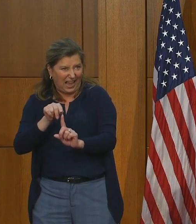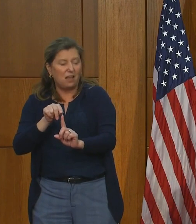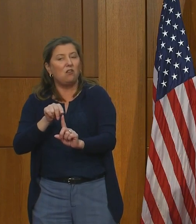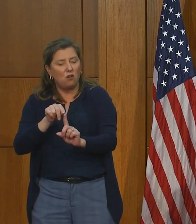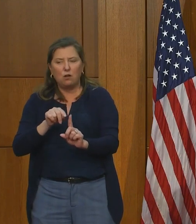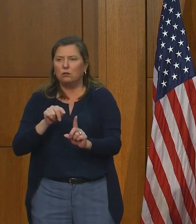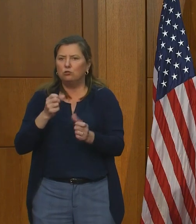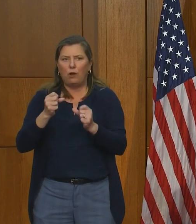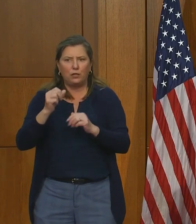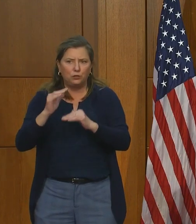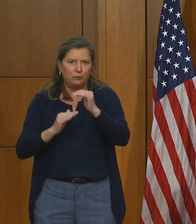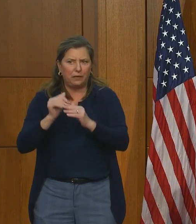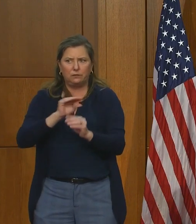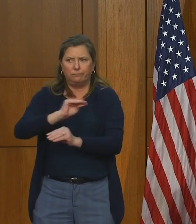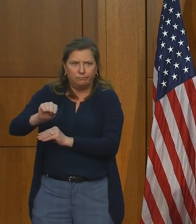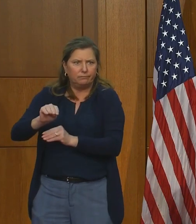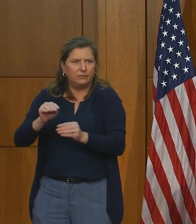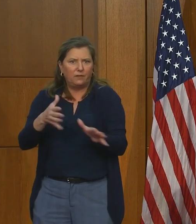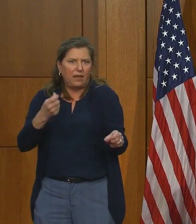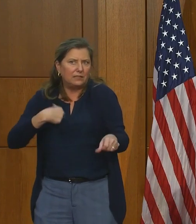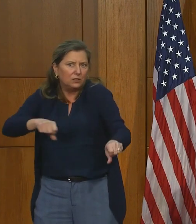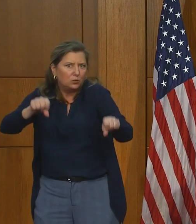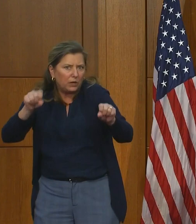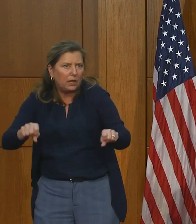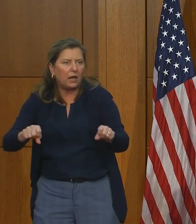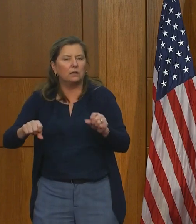HEY PLEASE THAT THIS RICHMOND